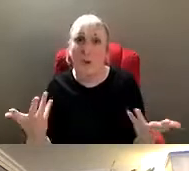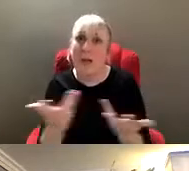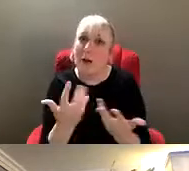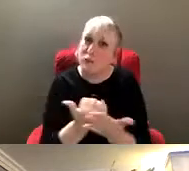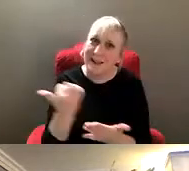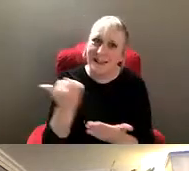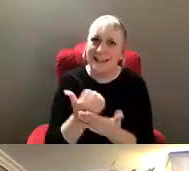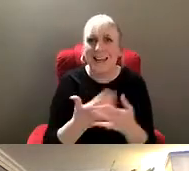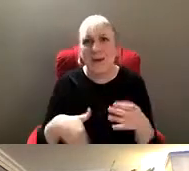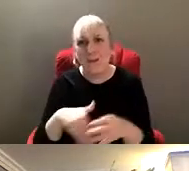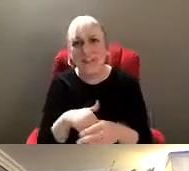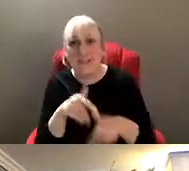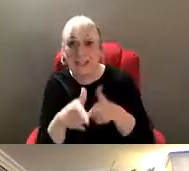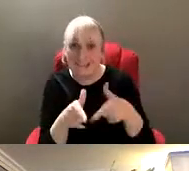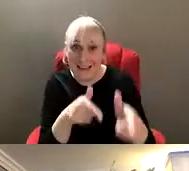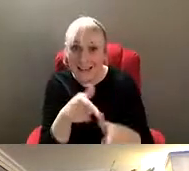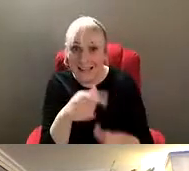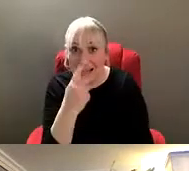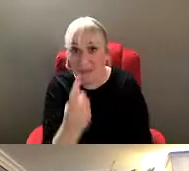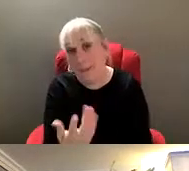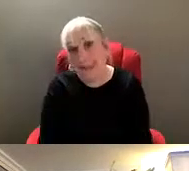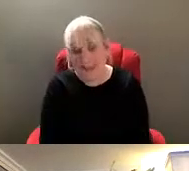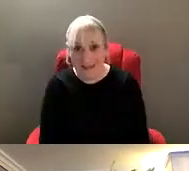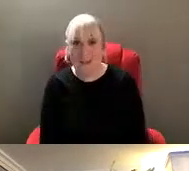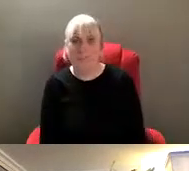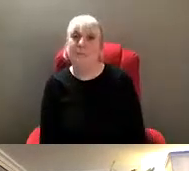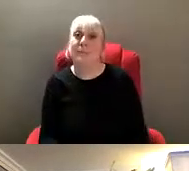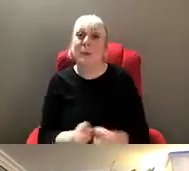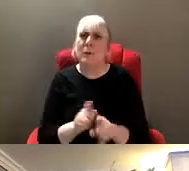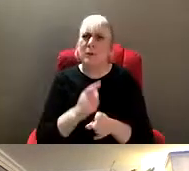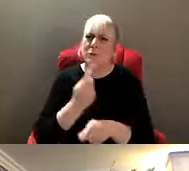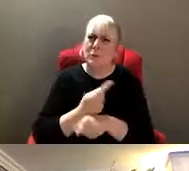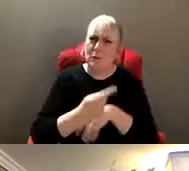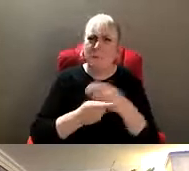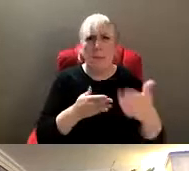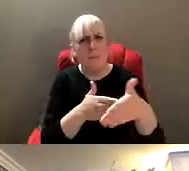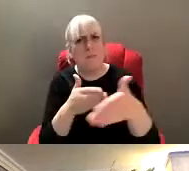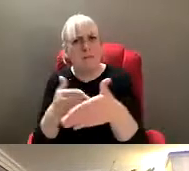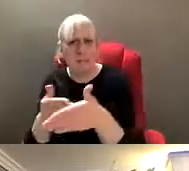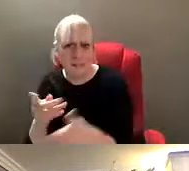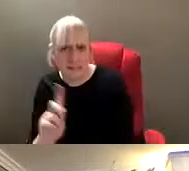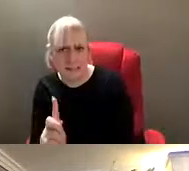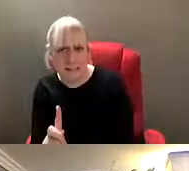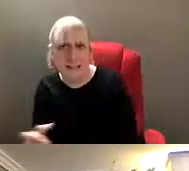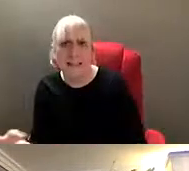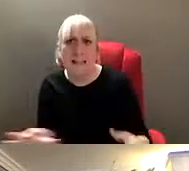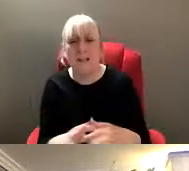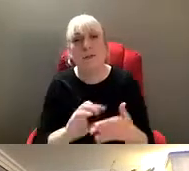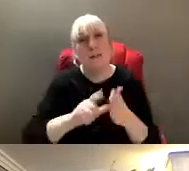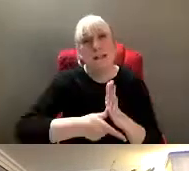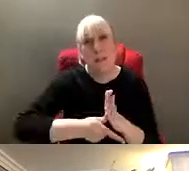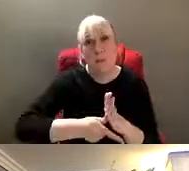can be as well as highlighting the specific barriers that disabled cyclists face in their